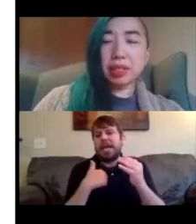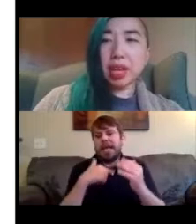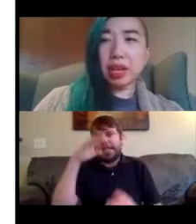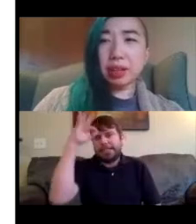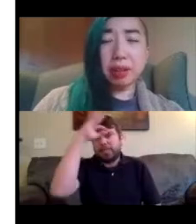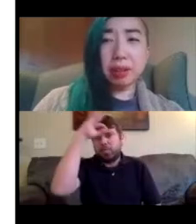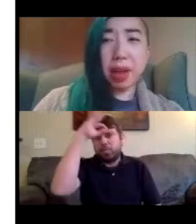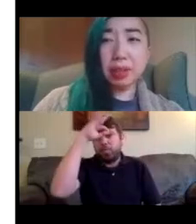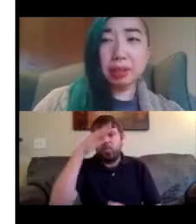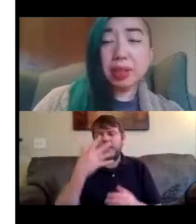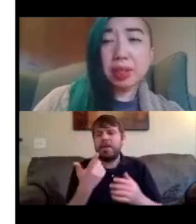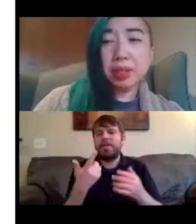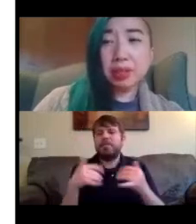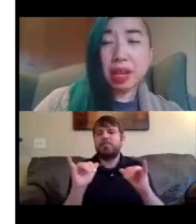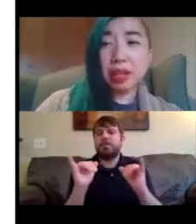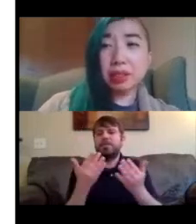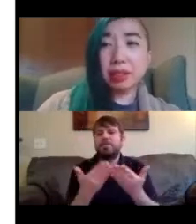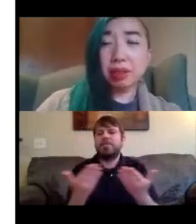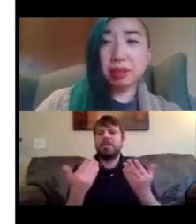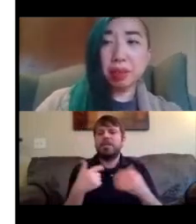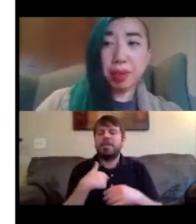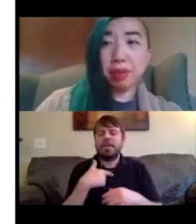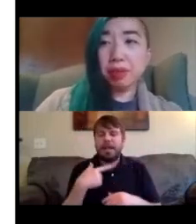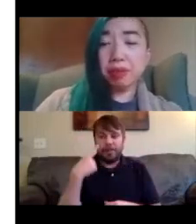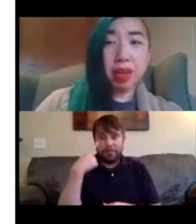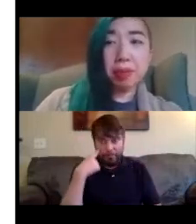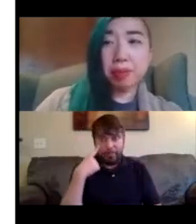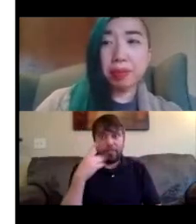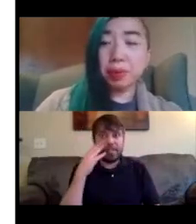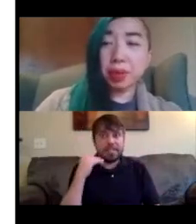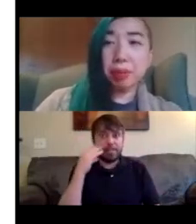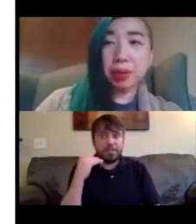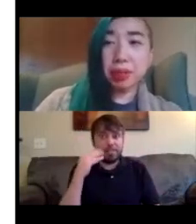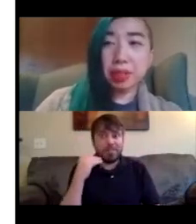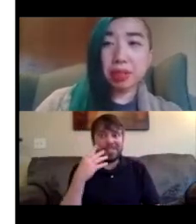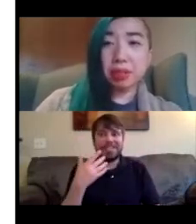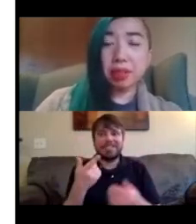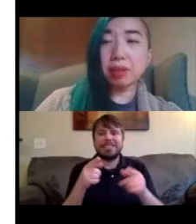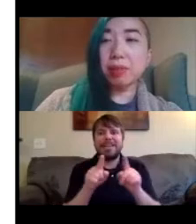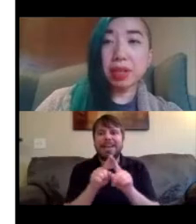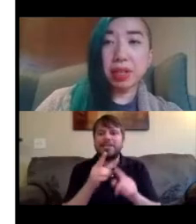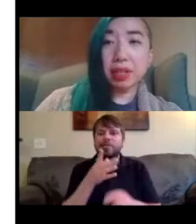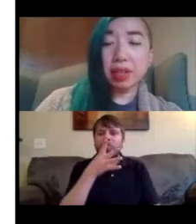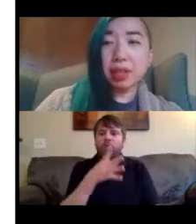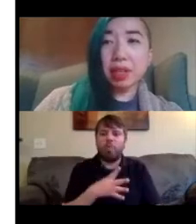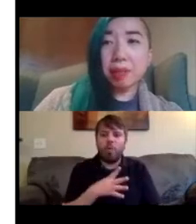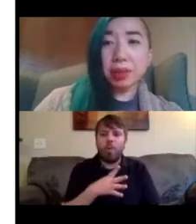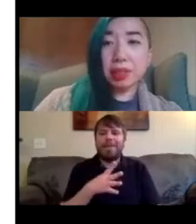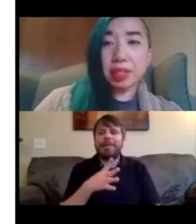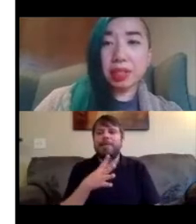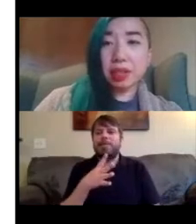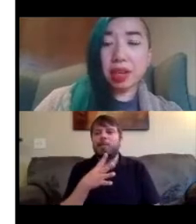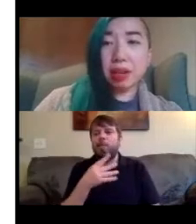that I experience as a woman, femme, queer person, Asian American person--experiences